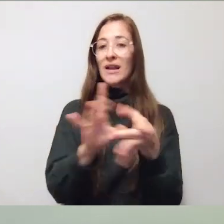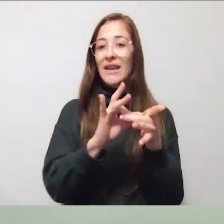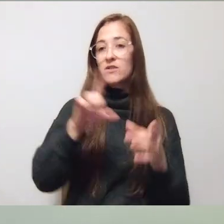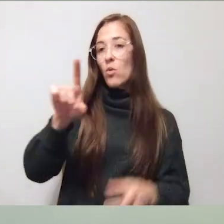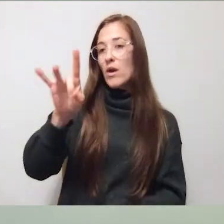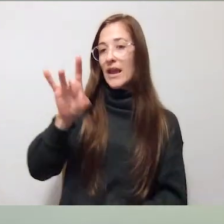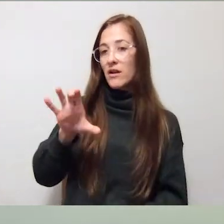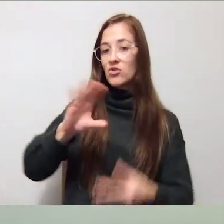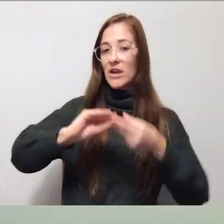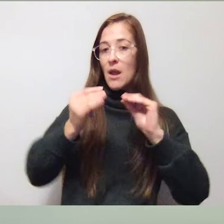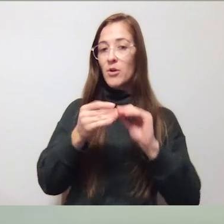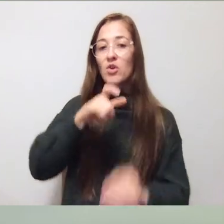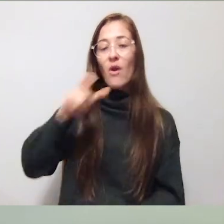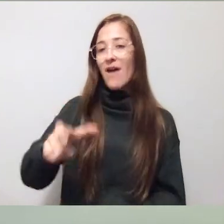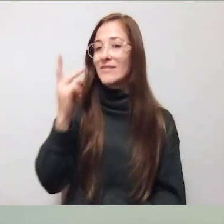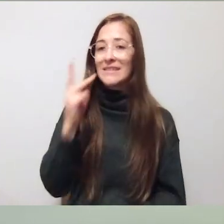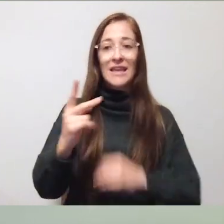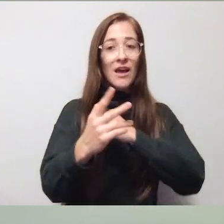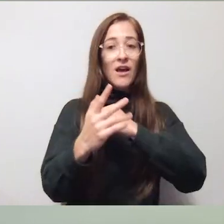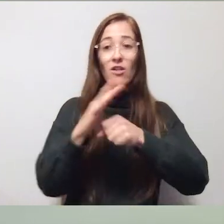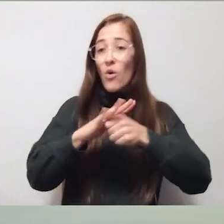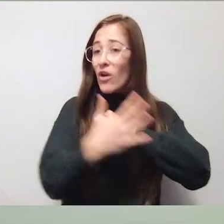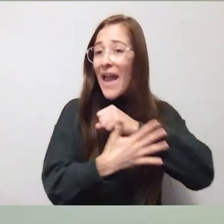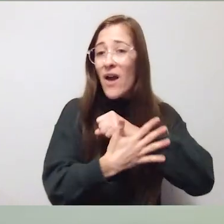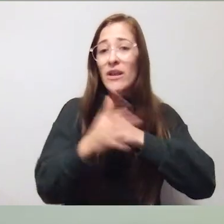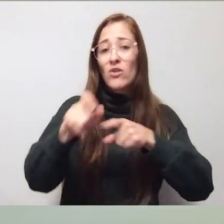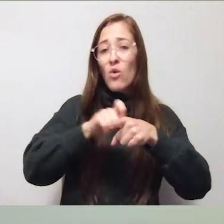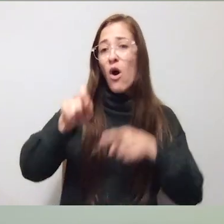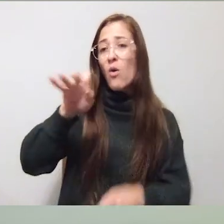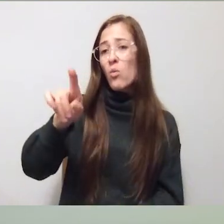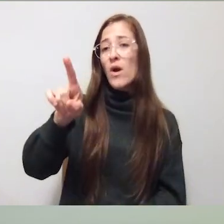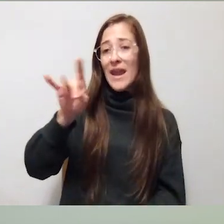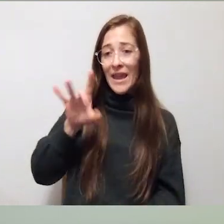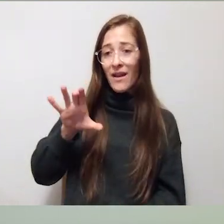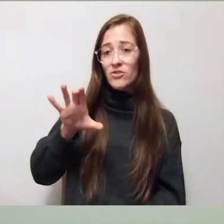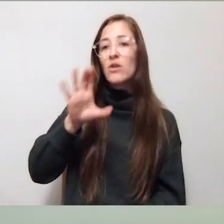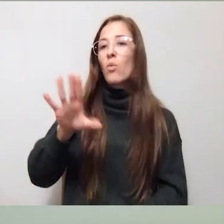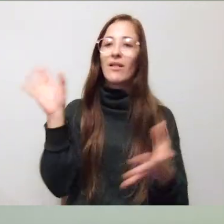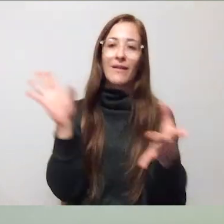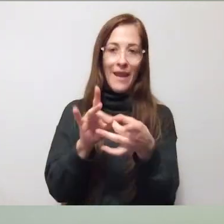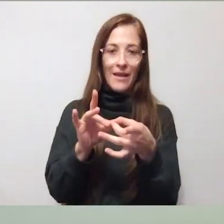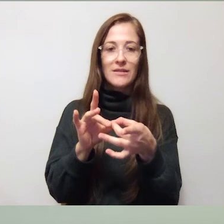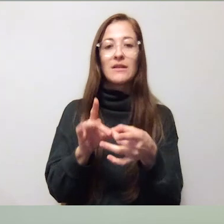You don't have to look at your local county, you can call the 1-800 number. You will be connected anywhere in the state that you're from.